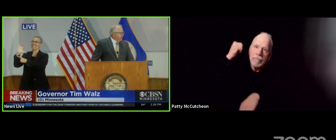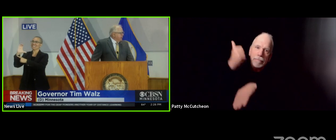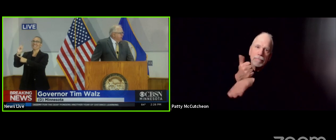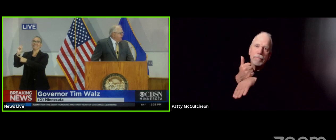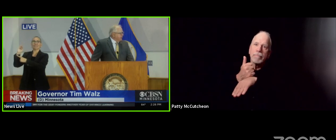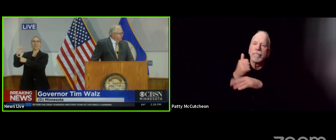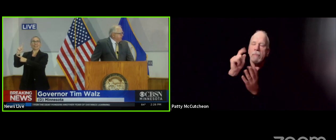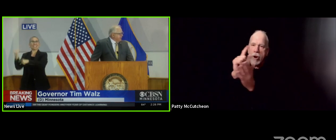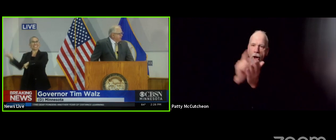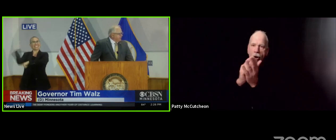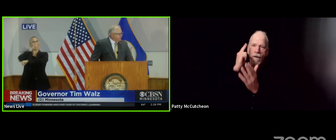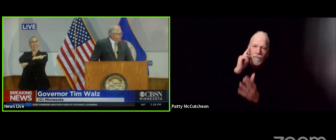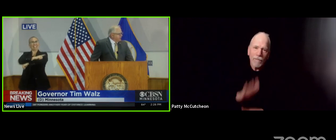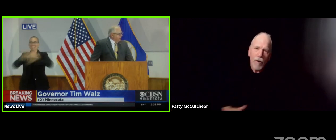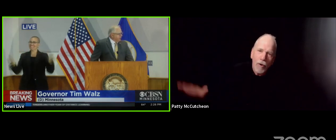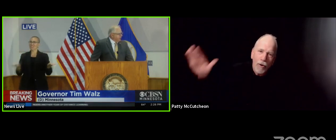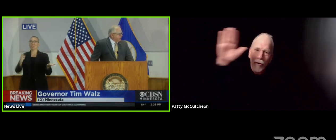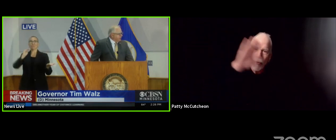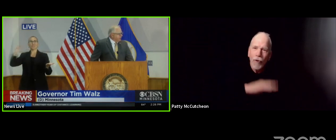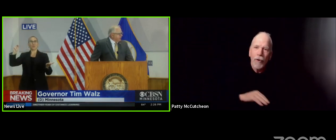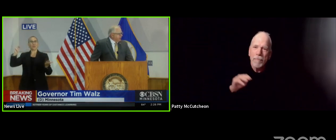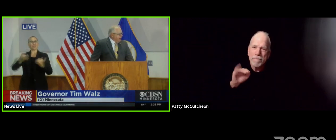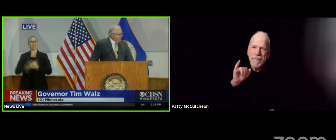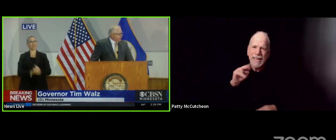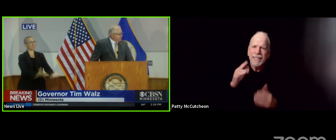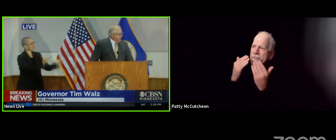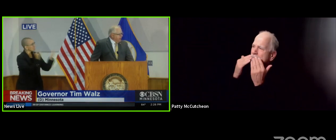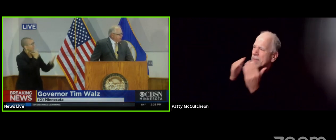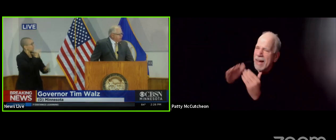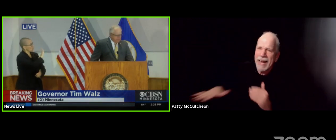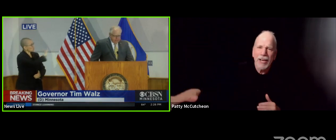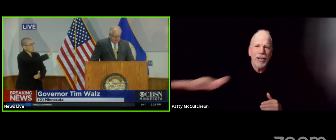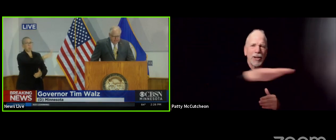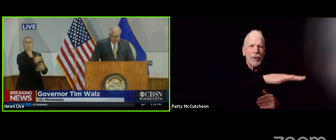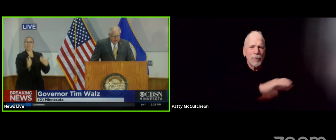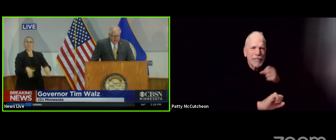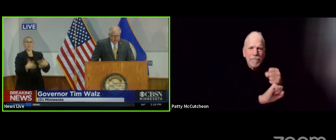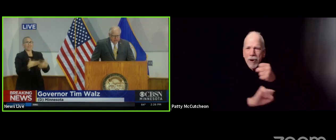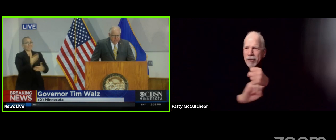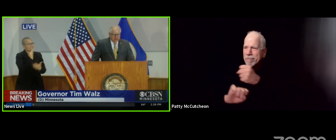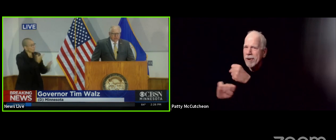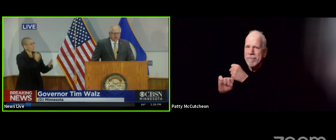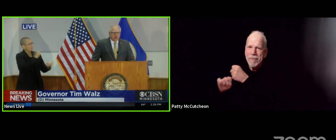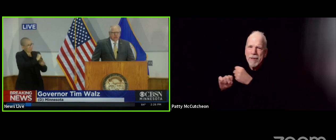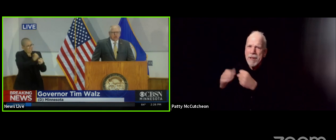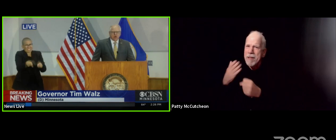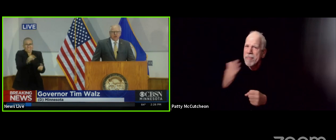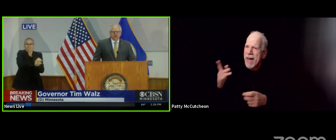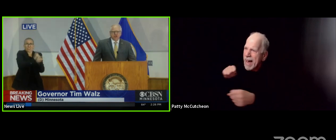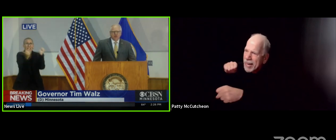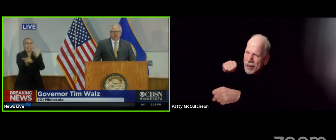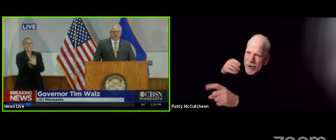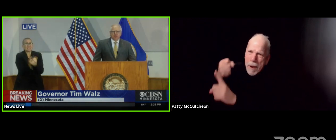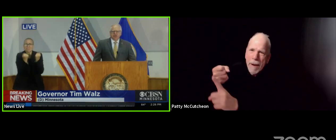THANK YOU FOR MAKING A DIFFERENCE IN COUNTLESS LIVES, THANK YOU FOR SHOWING THE COURAGE OF WHAT IT LOOKS LIKE